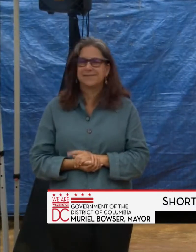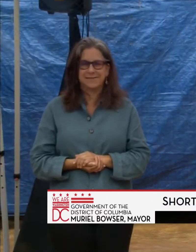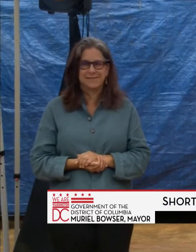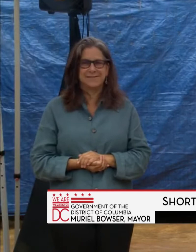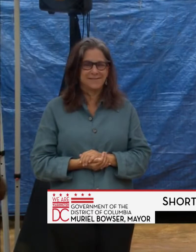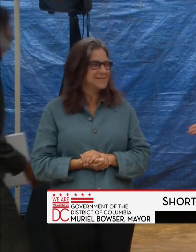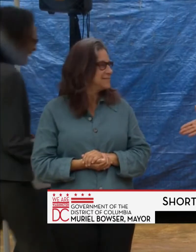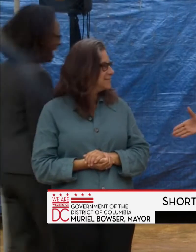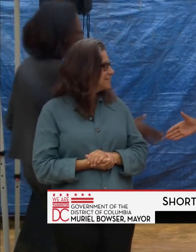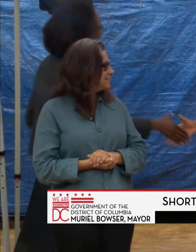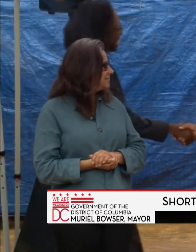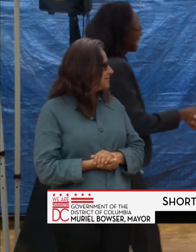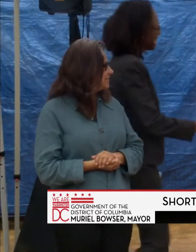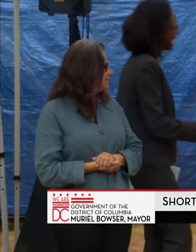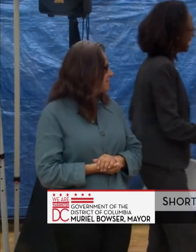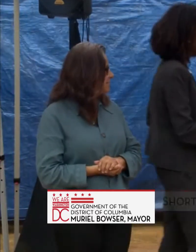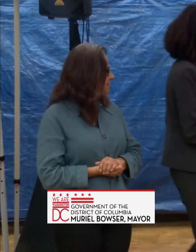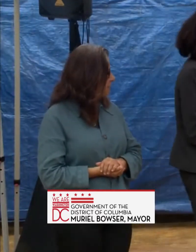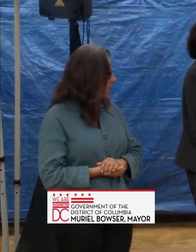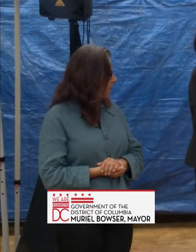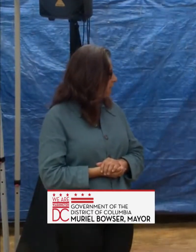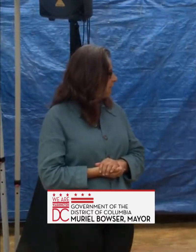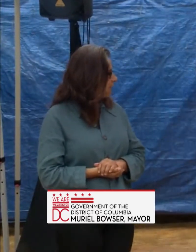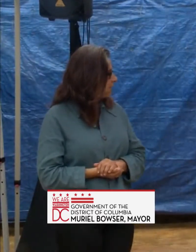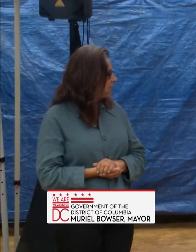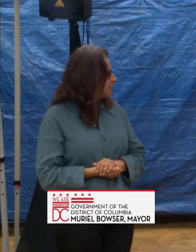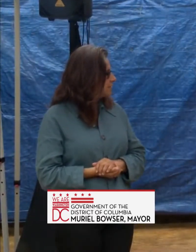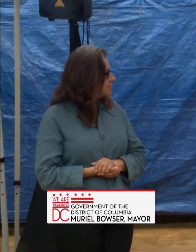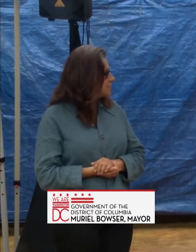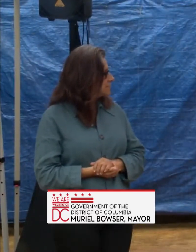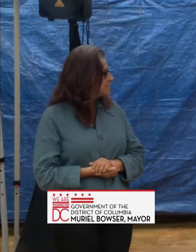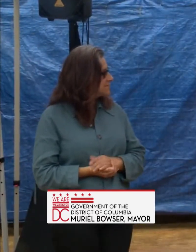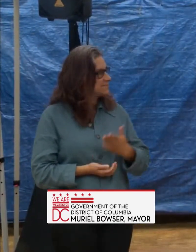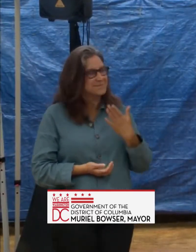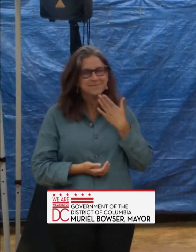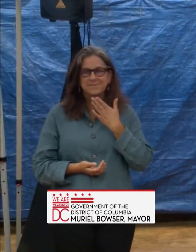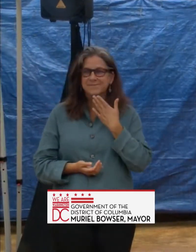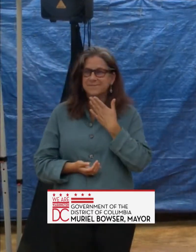THANK YOU. I LIKE THAT. GOOD MORNING, EVERYONE.